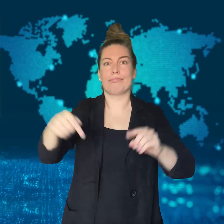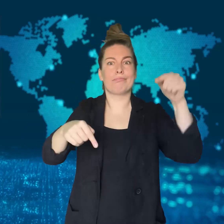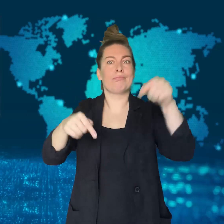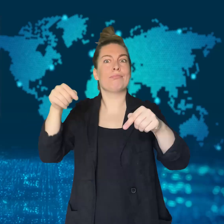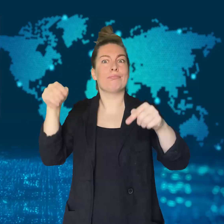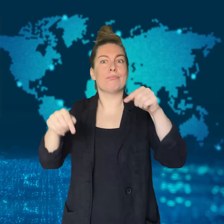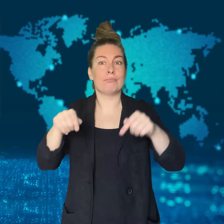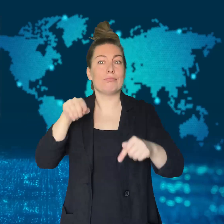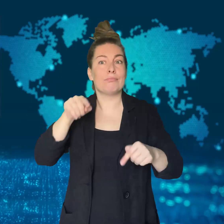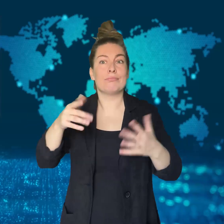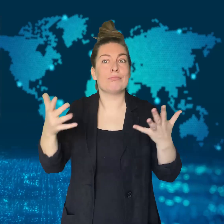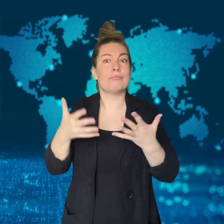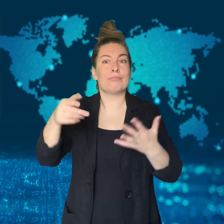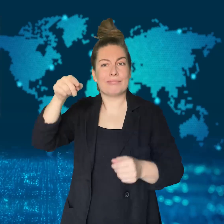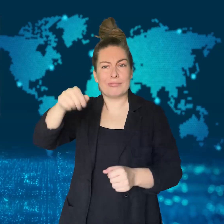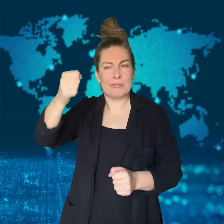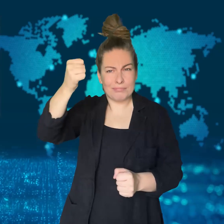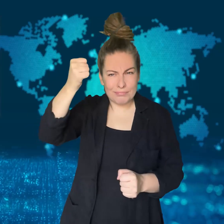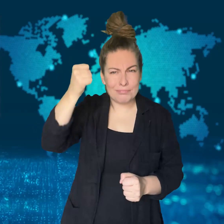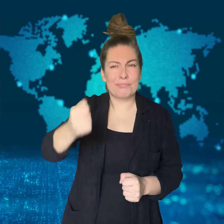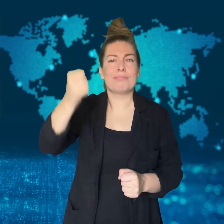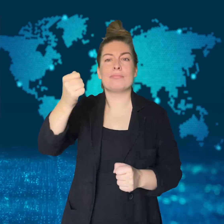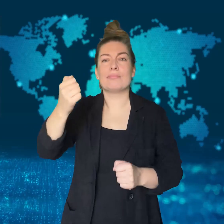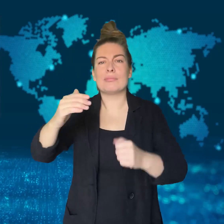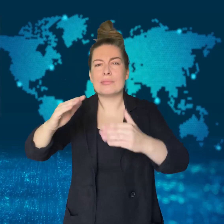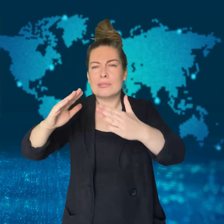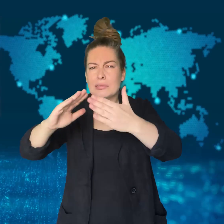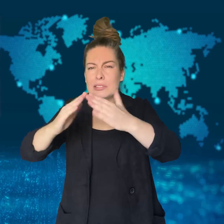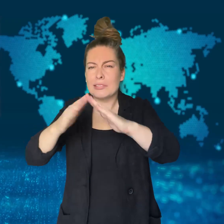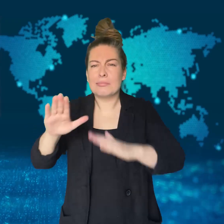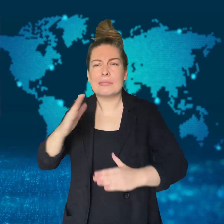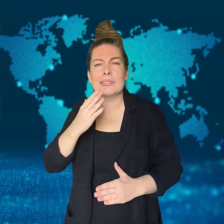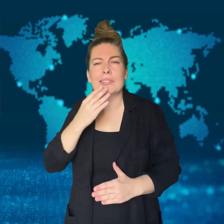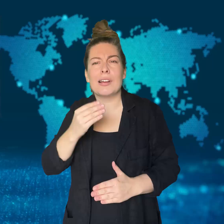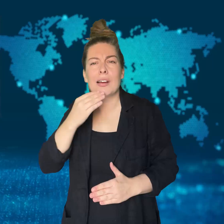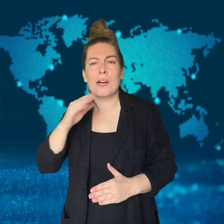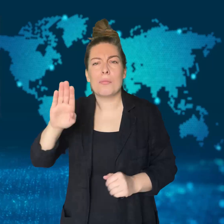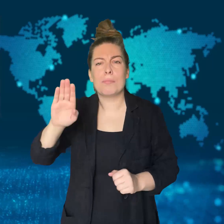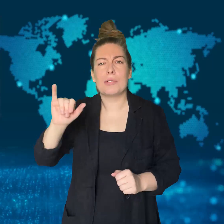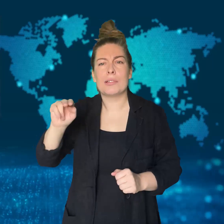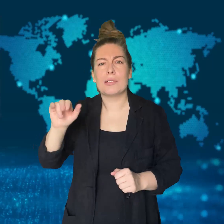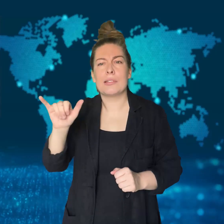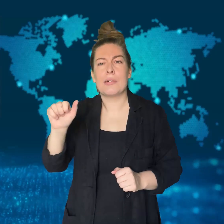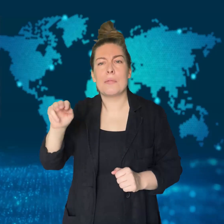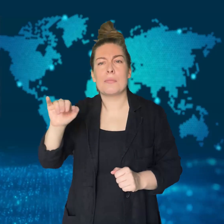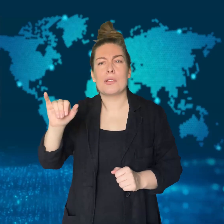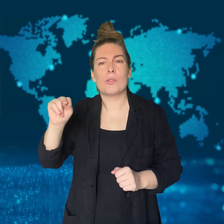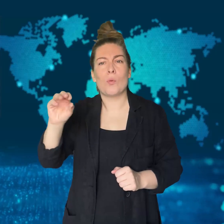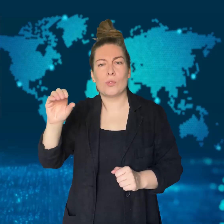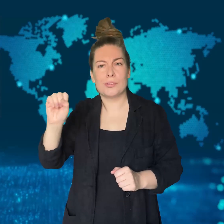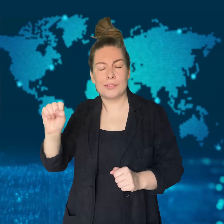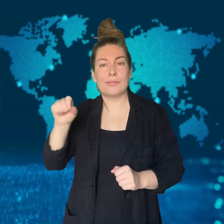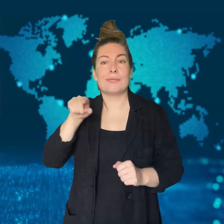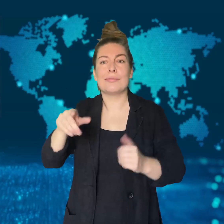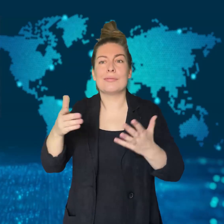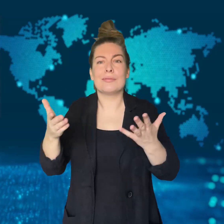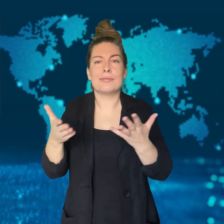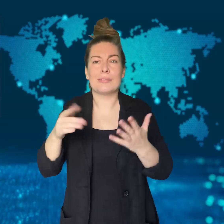before this, but the drone strike on Sunday did not trigger an alert.